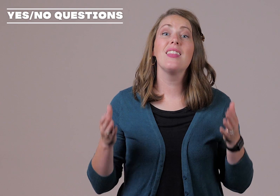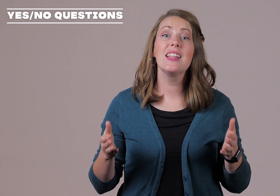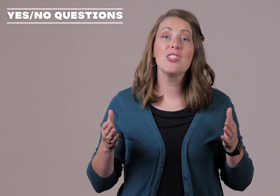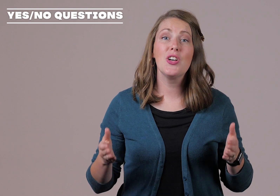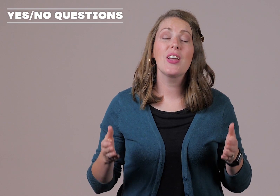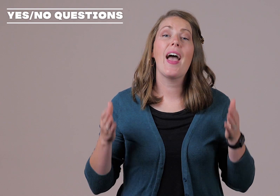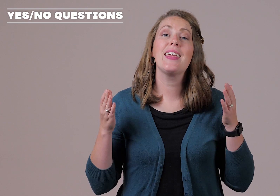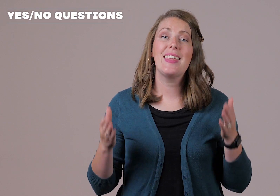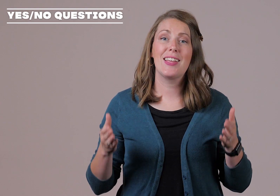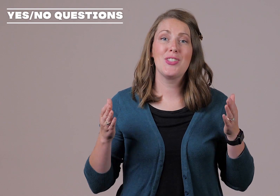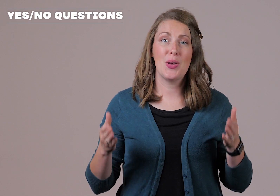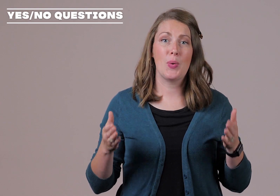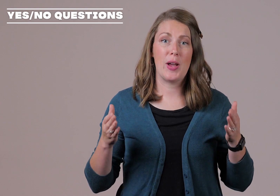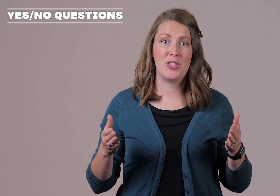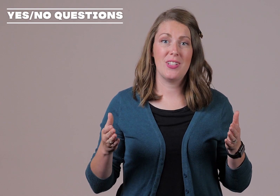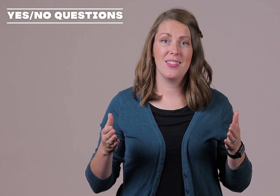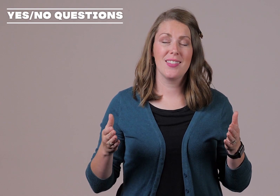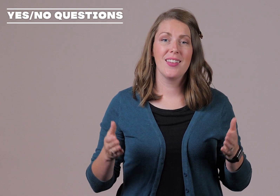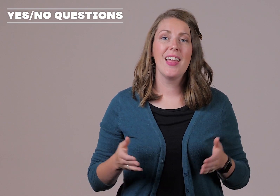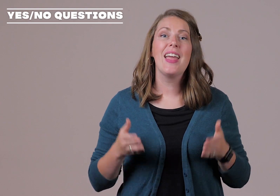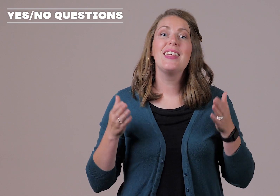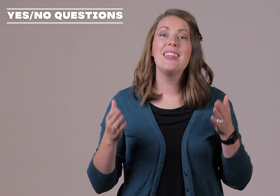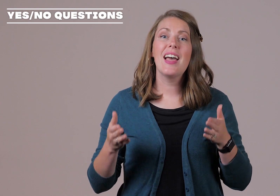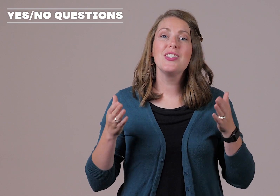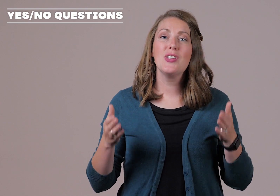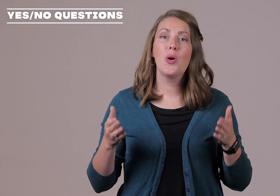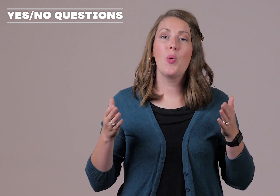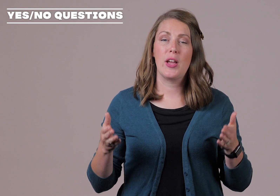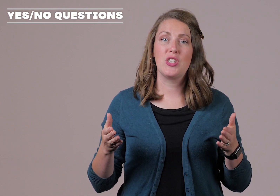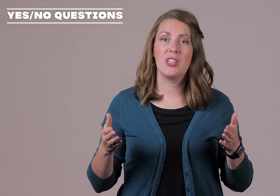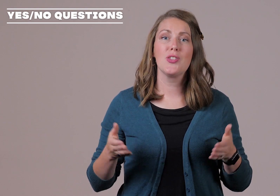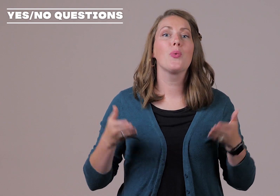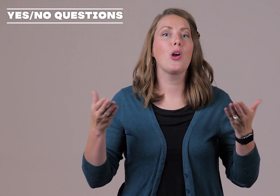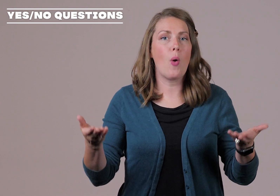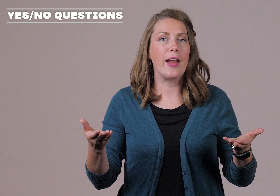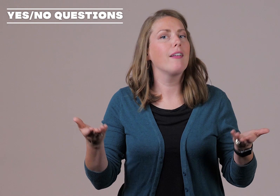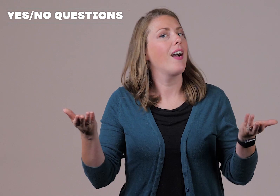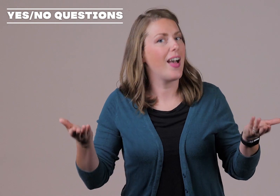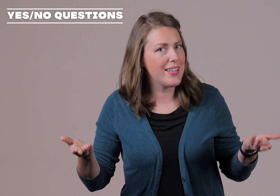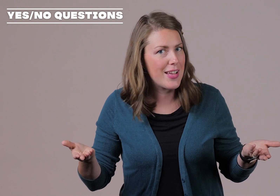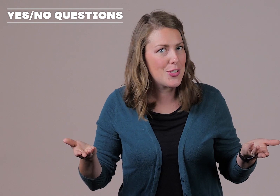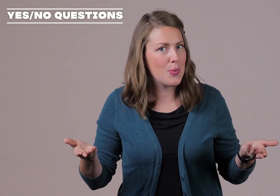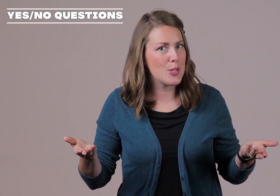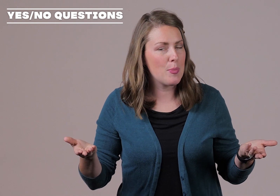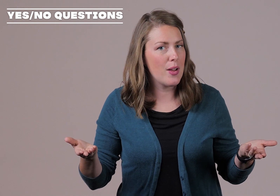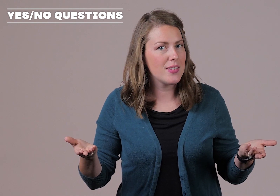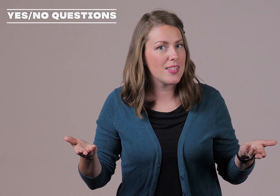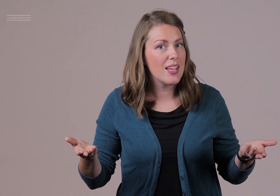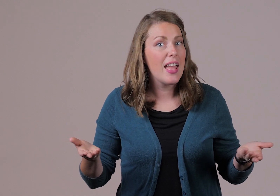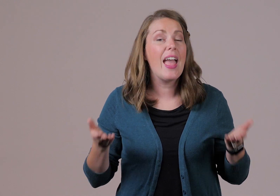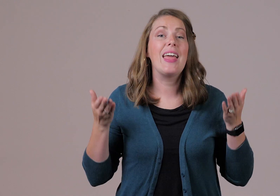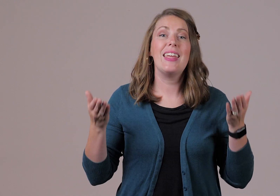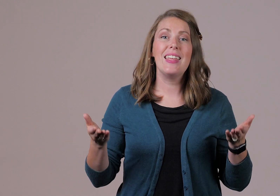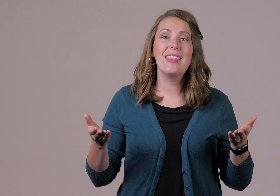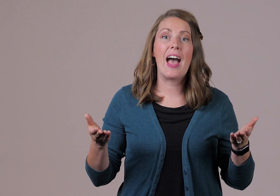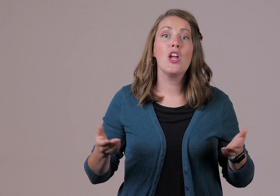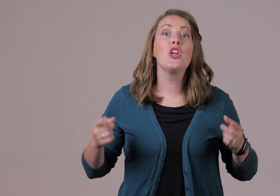Let's look at yes/no questions. Yes/no questions require a yes/no response and in that